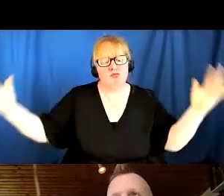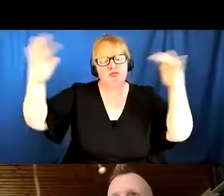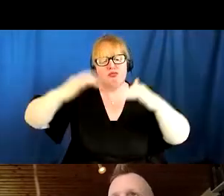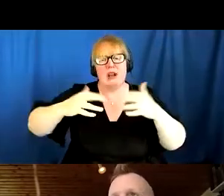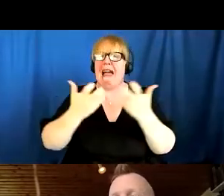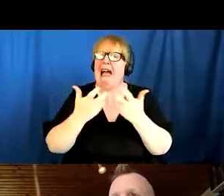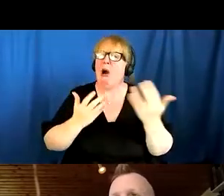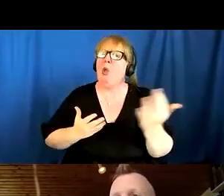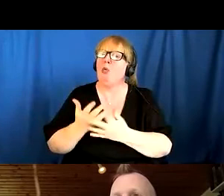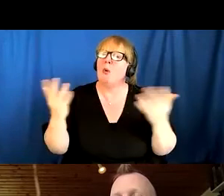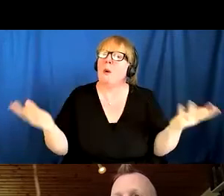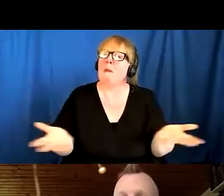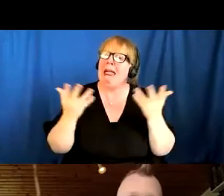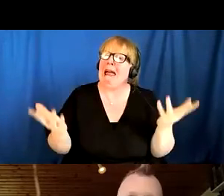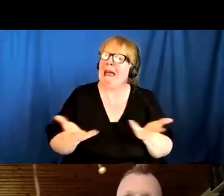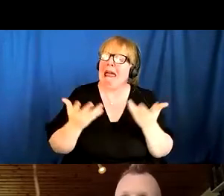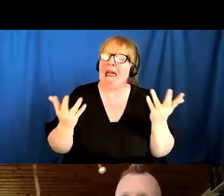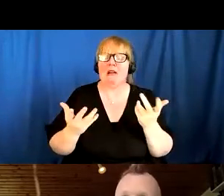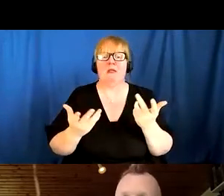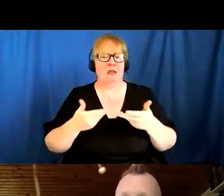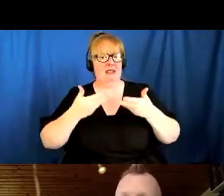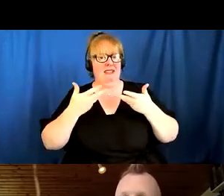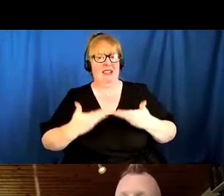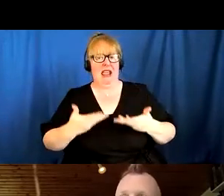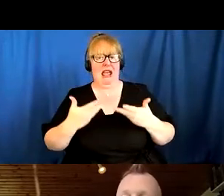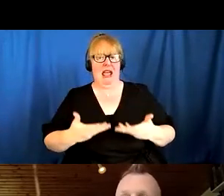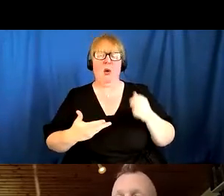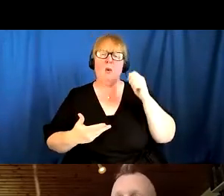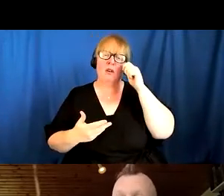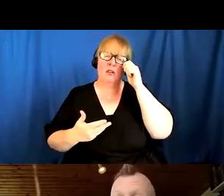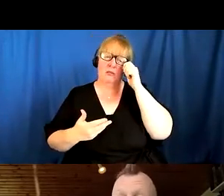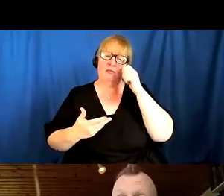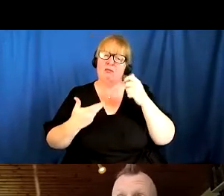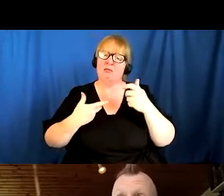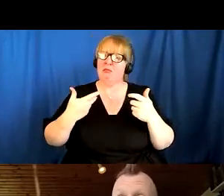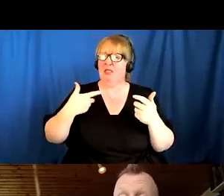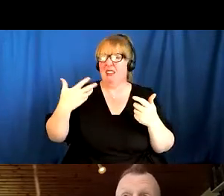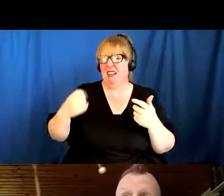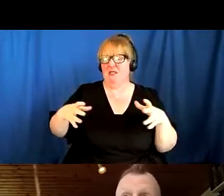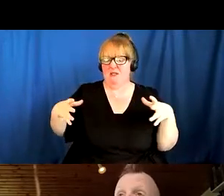And so now I have a practice, I suppose, where I'm either making LARPS,